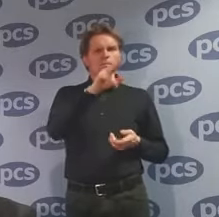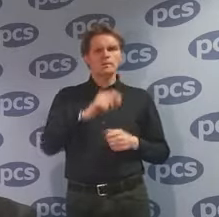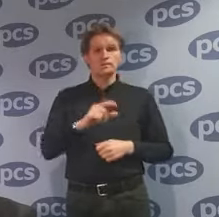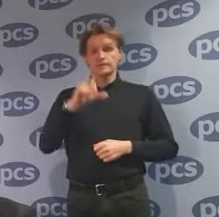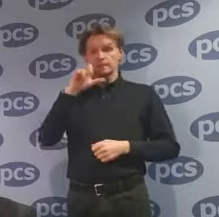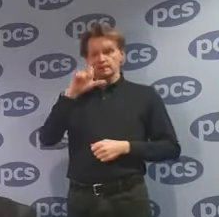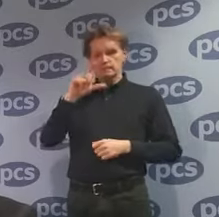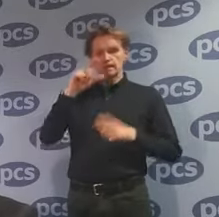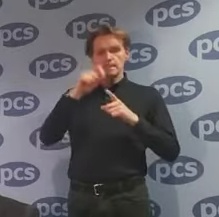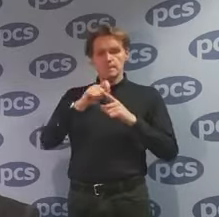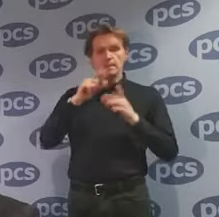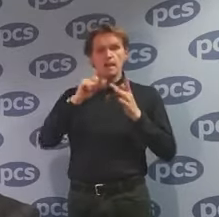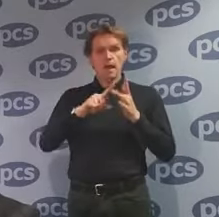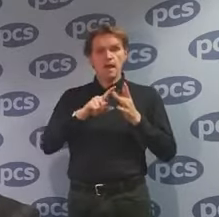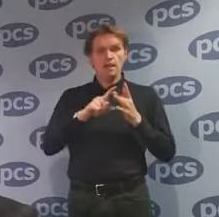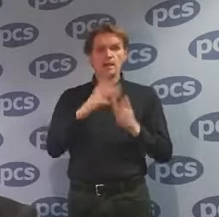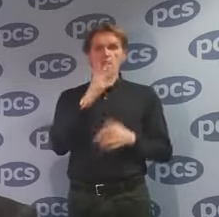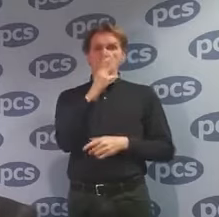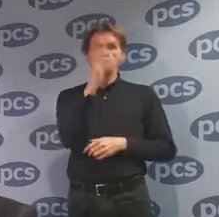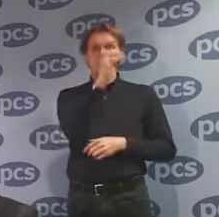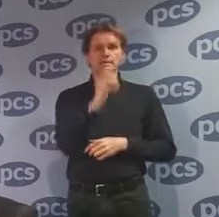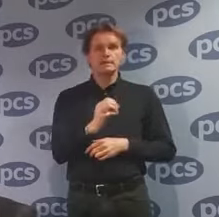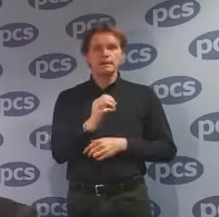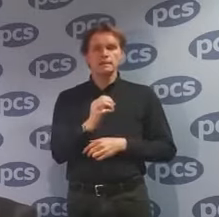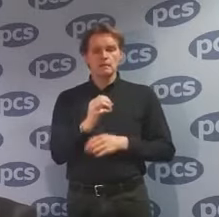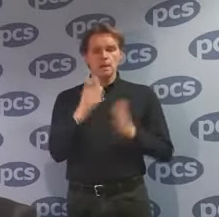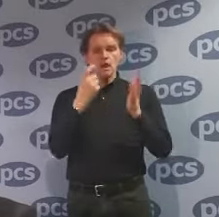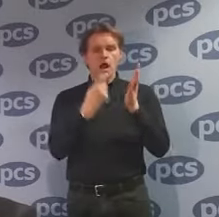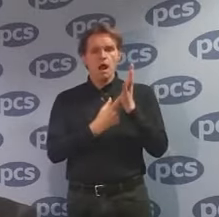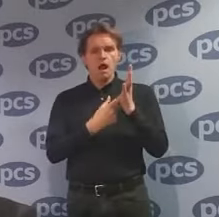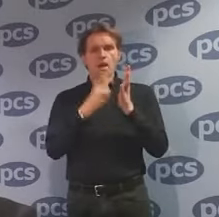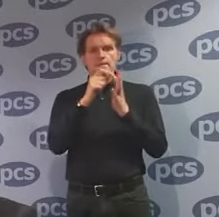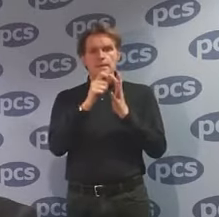the Retail Price Index which is the one we all used to use is nearly 4%